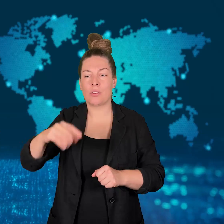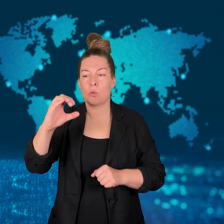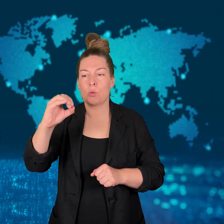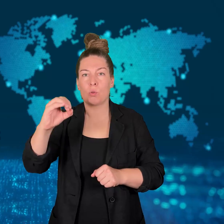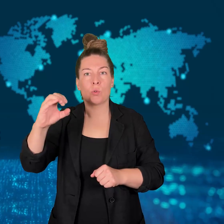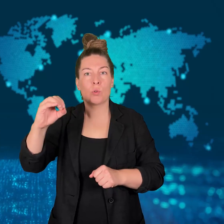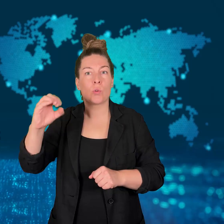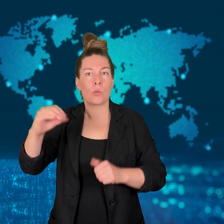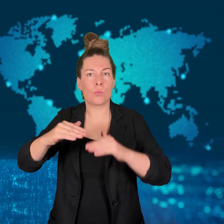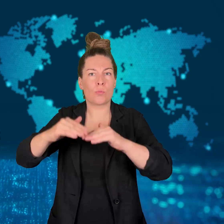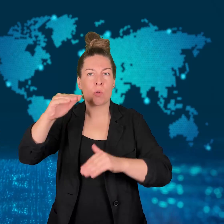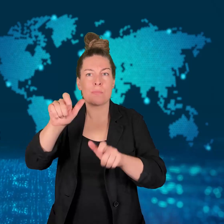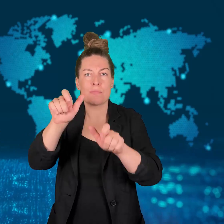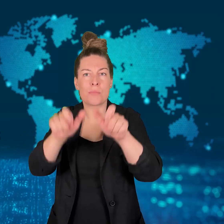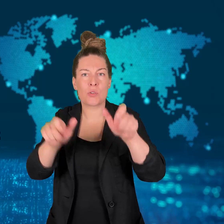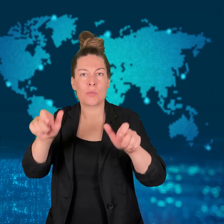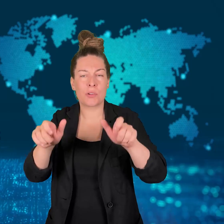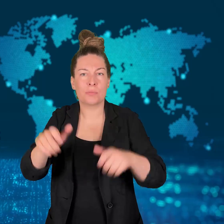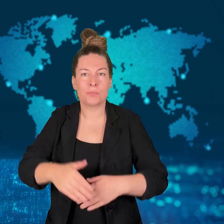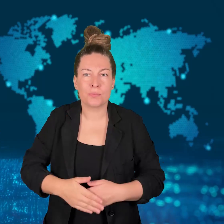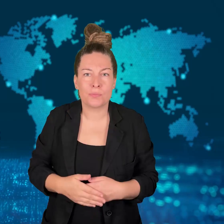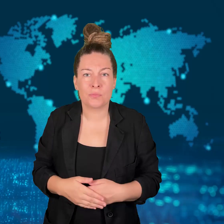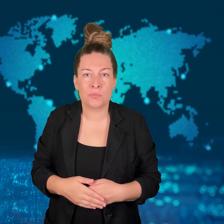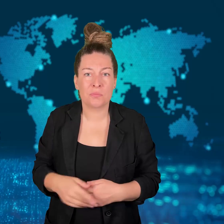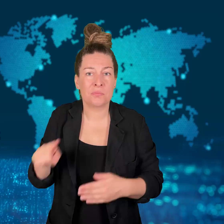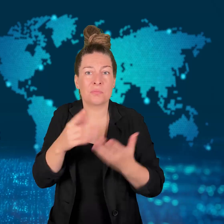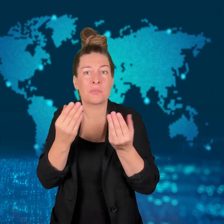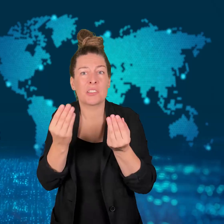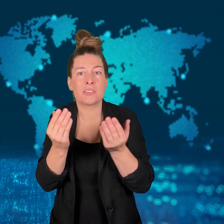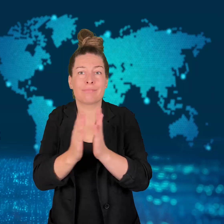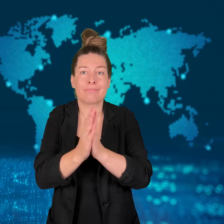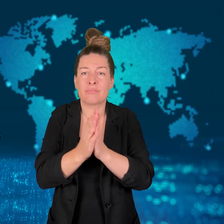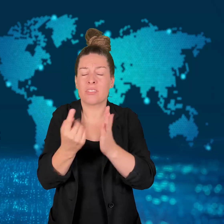During that time, there were knife attacks by asylum seekers.